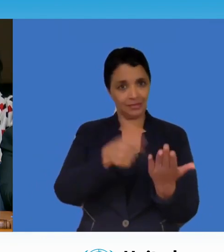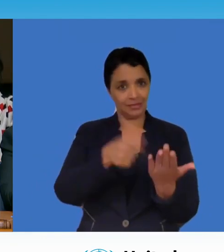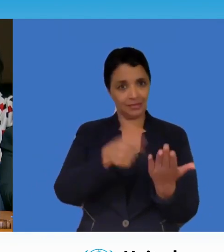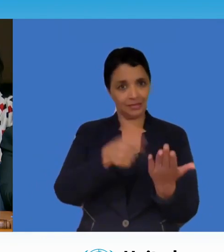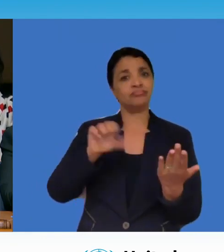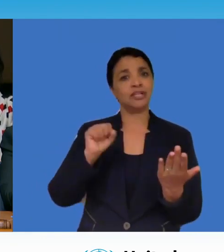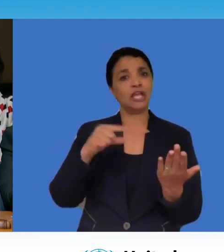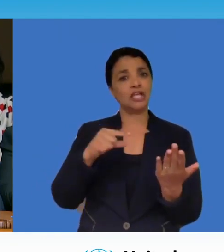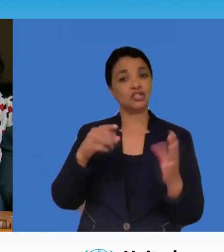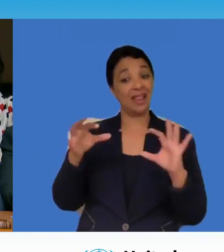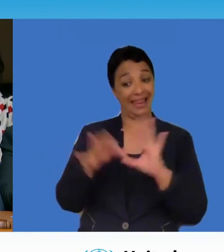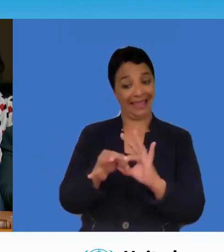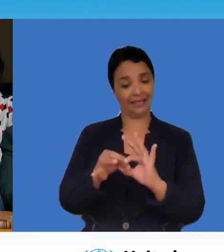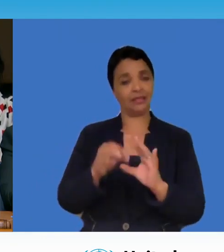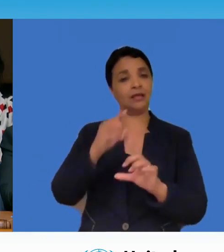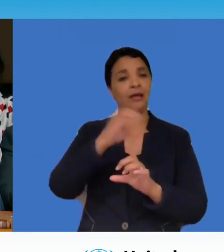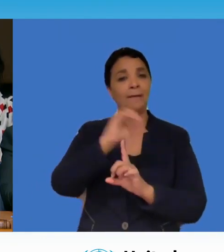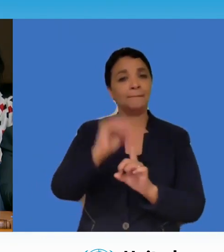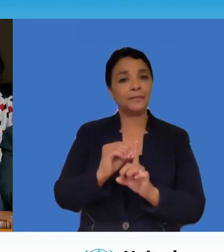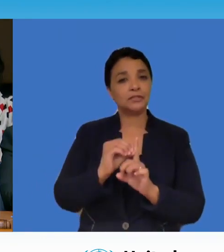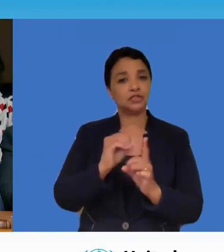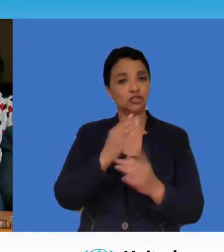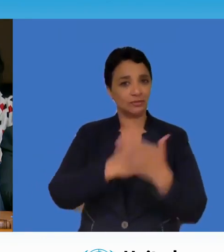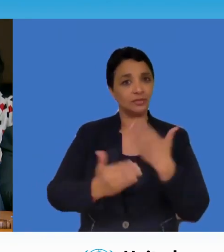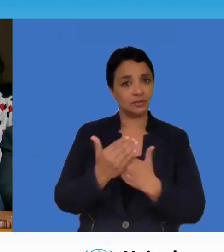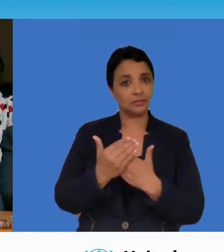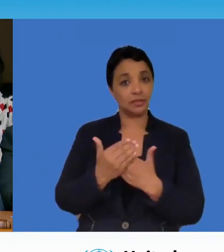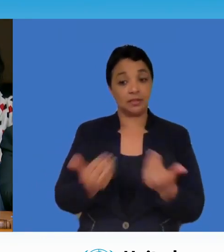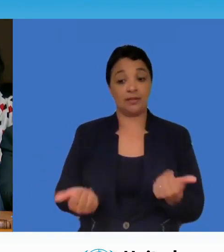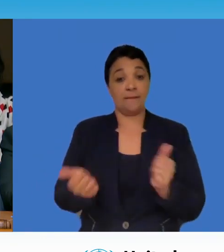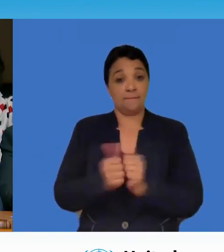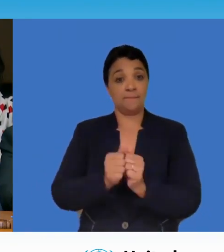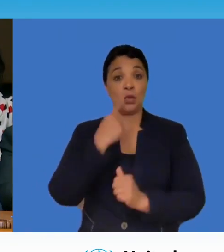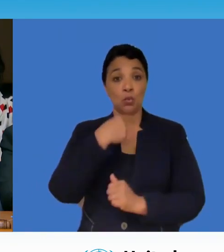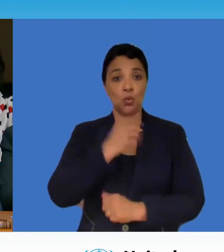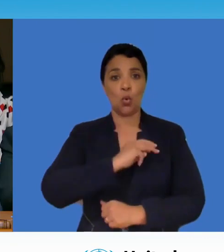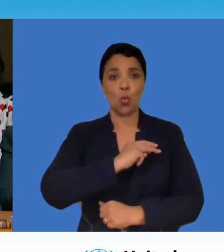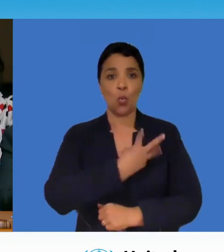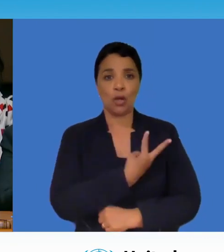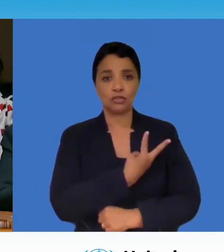report of the Secretary General and disabilities statistics which was prepared jointly with the